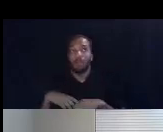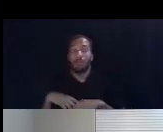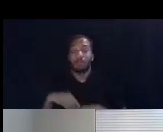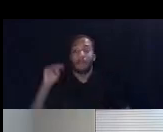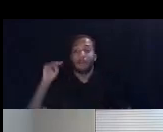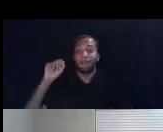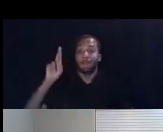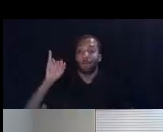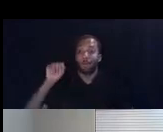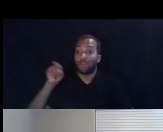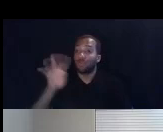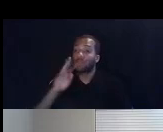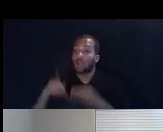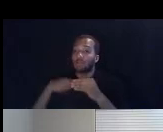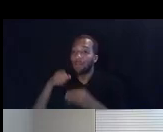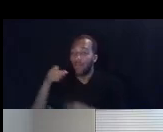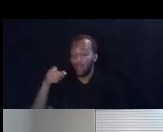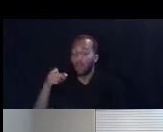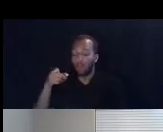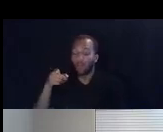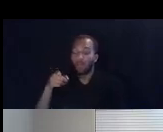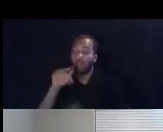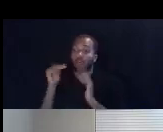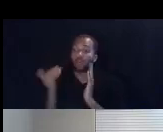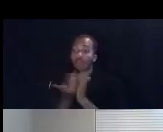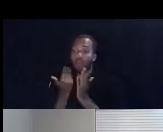you've talked about new things coming up,